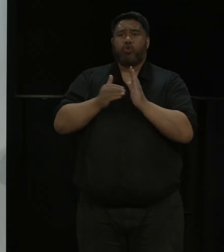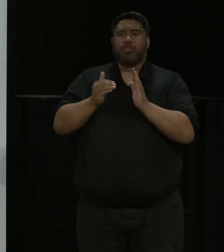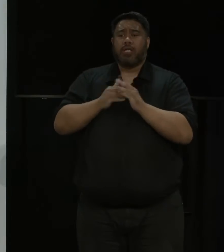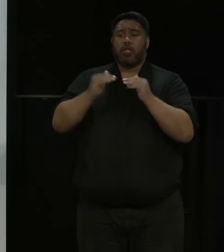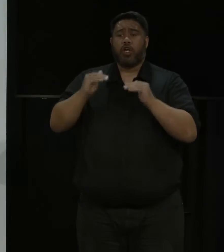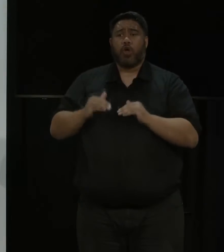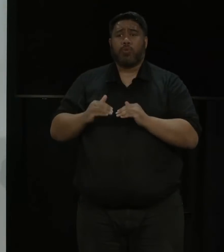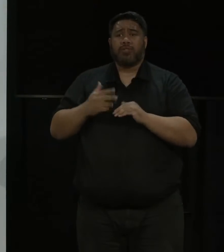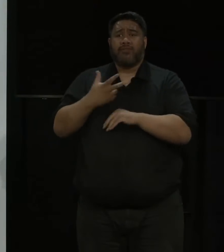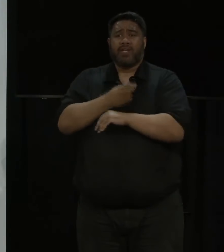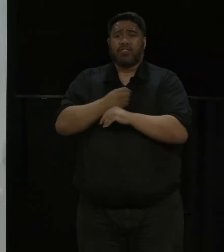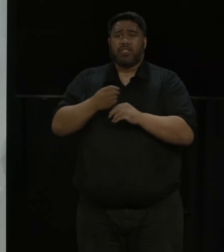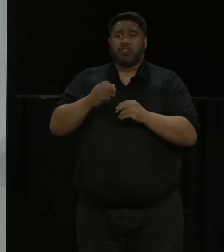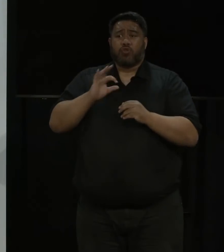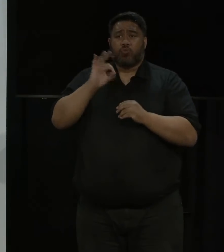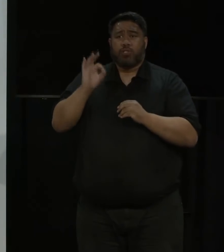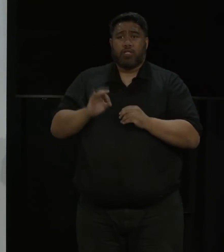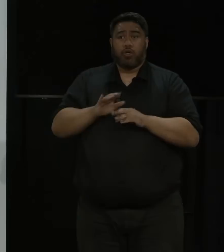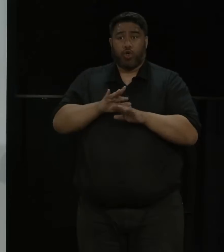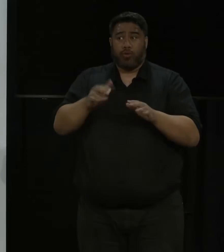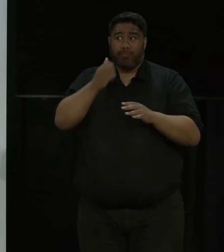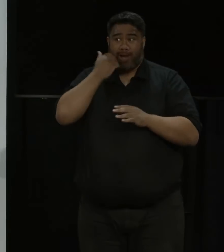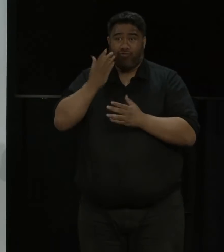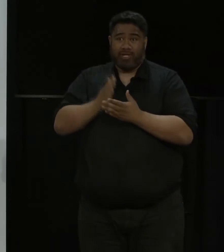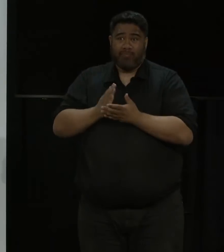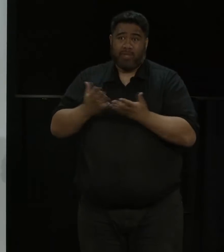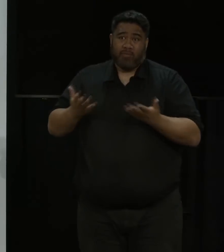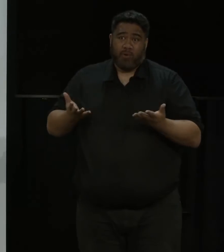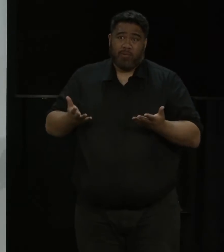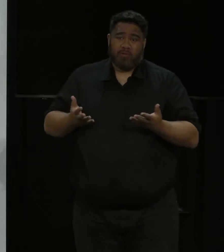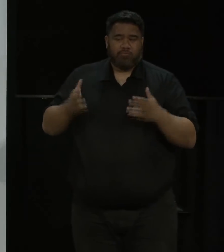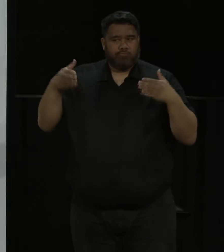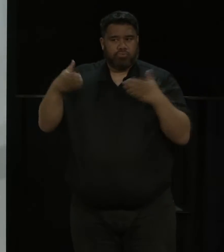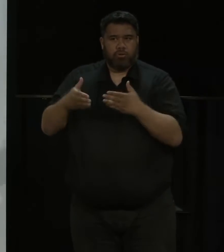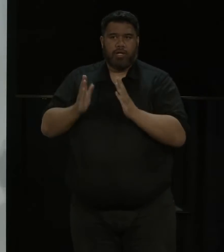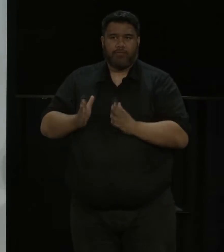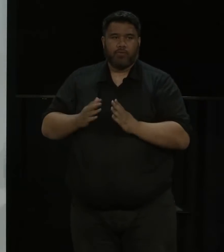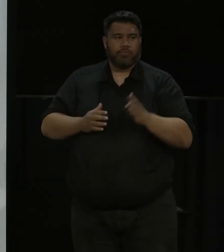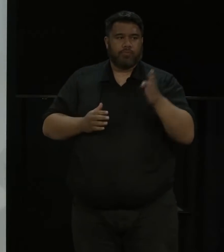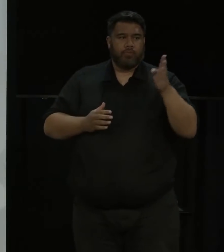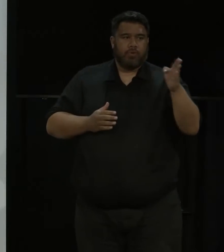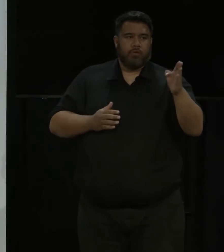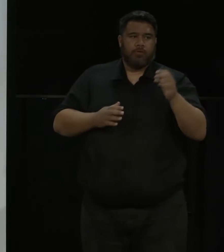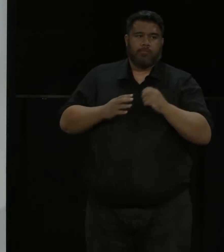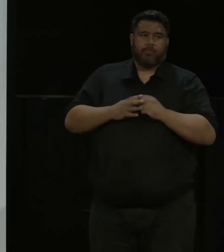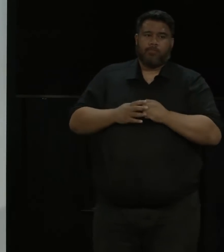getting vaccination rates up in those Maori communities. The parts of the country, they other parts of the country that